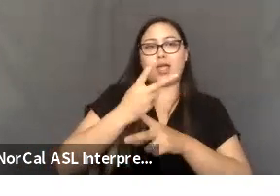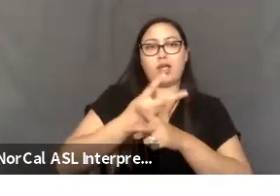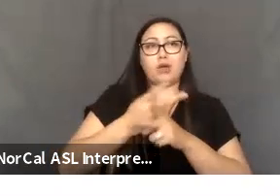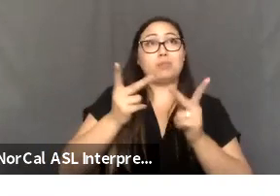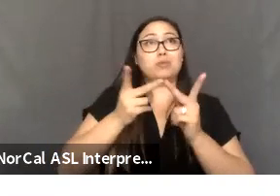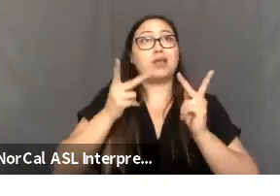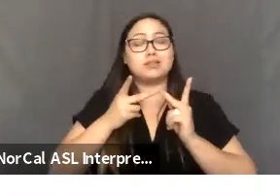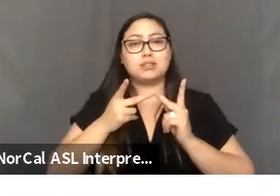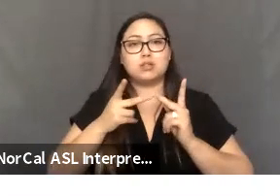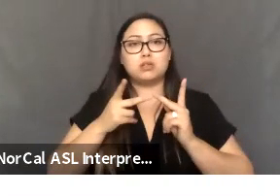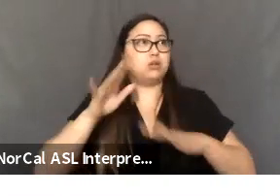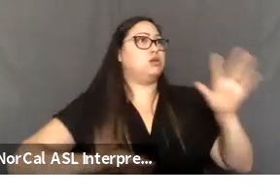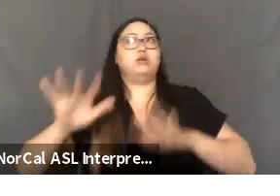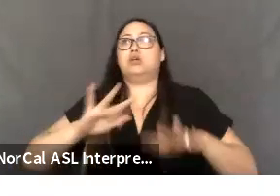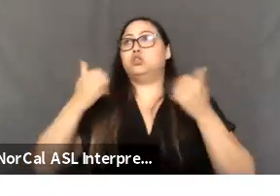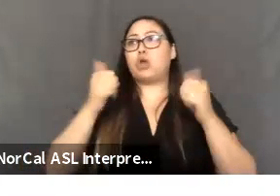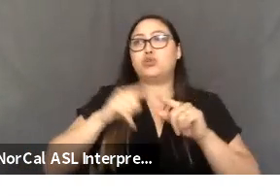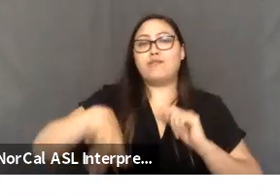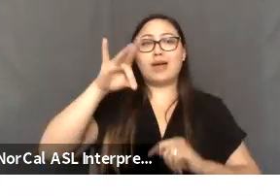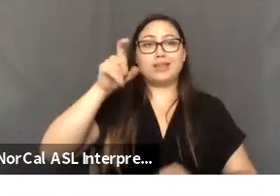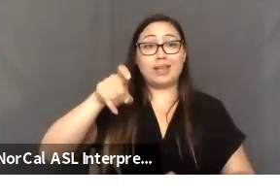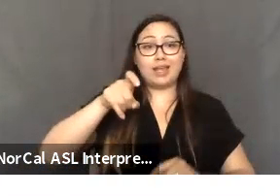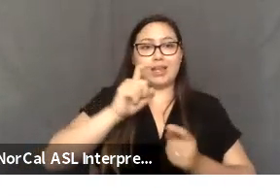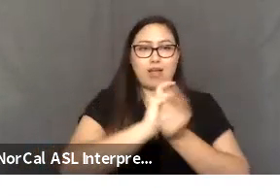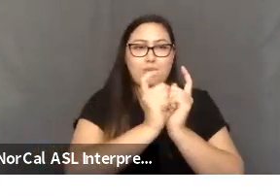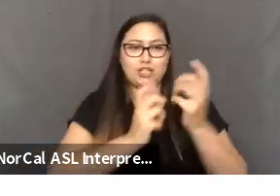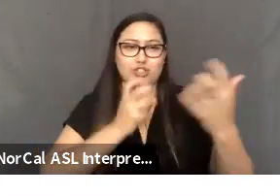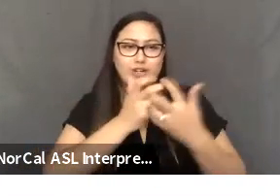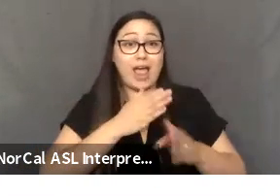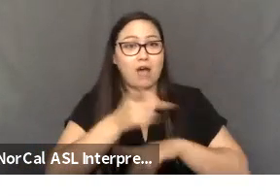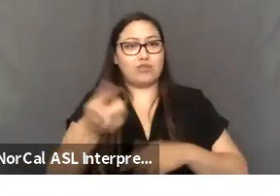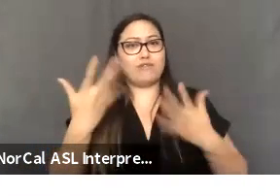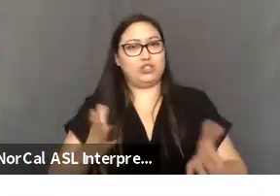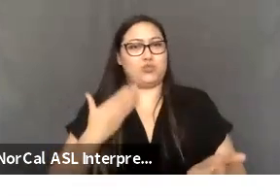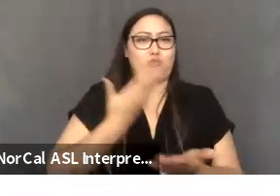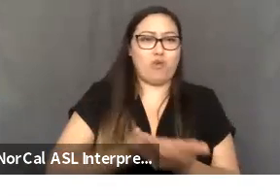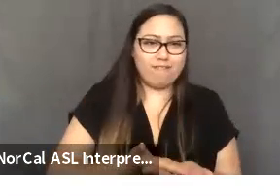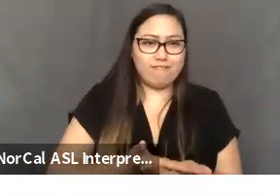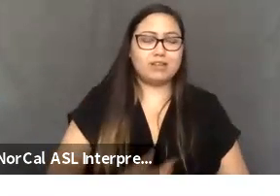try to provide the needed accommodations after they had already come in. They also described